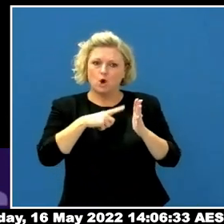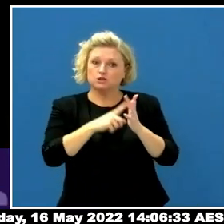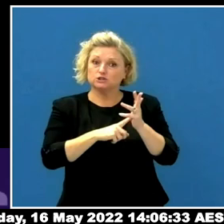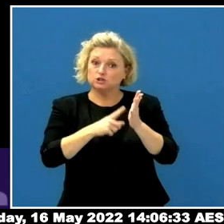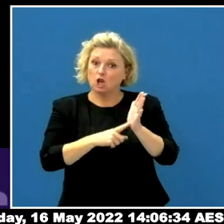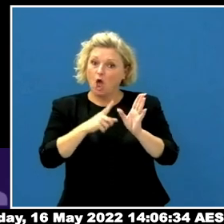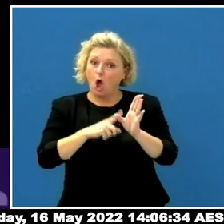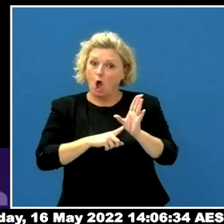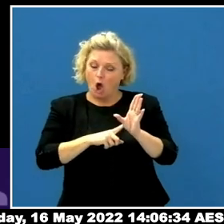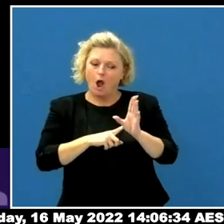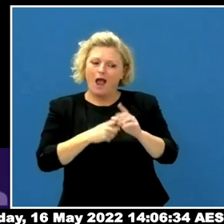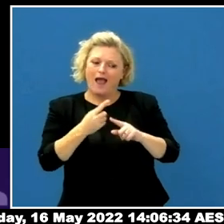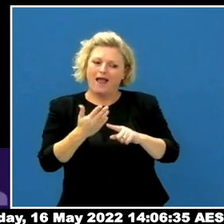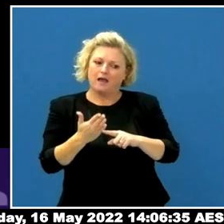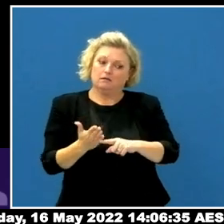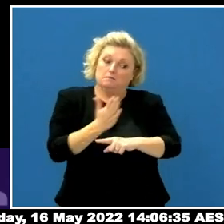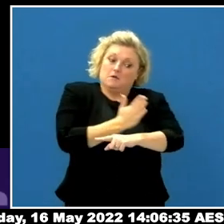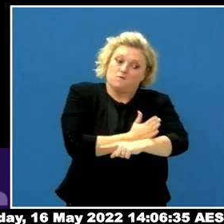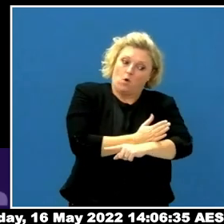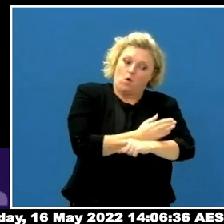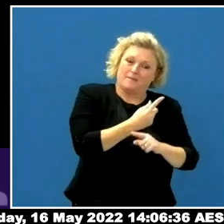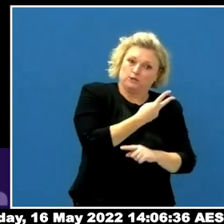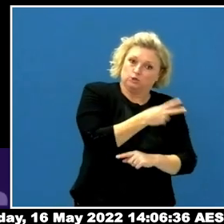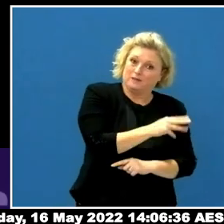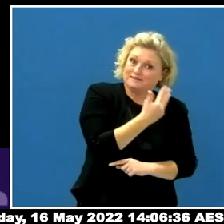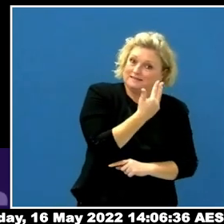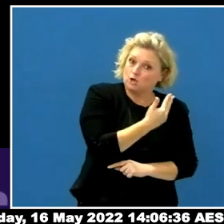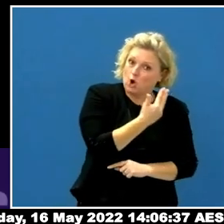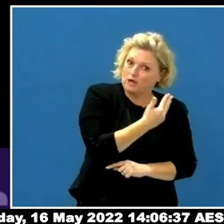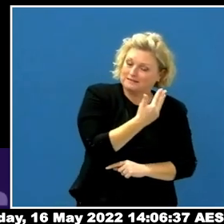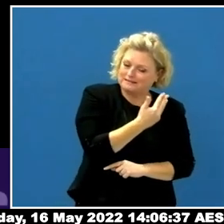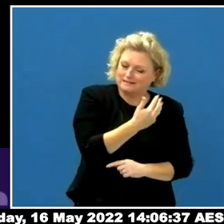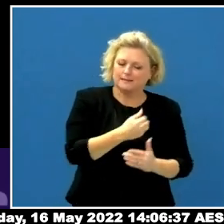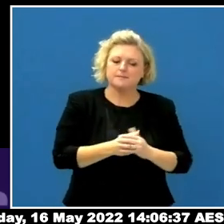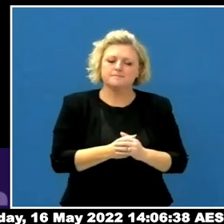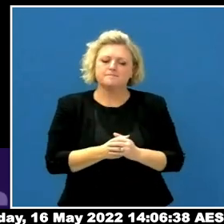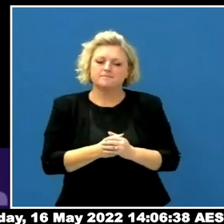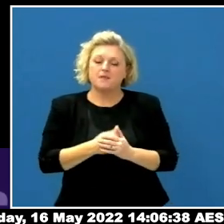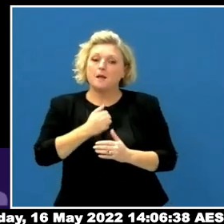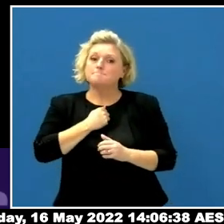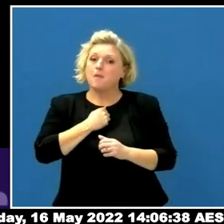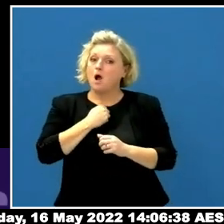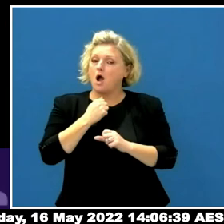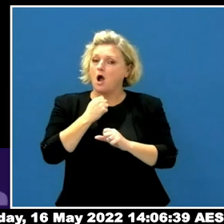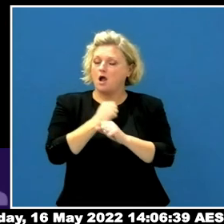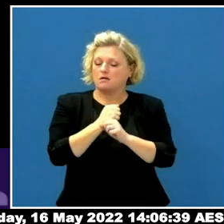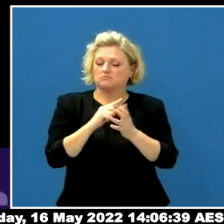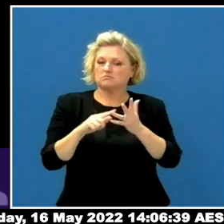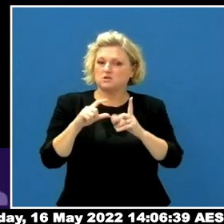I was going in to watch my goddaughter have a baby, and it had been arranged for a